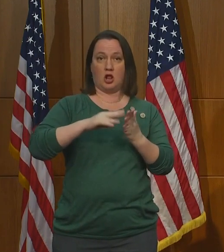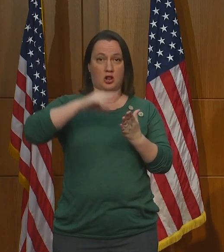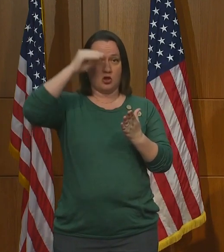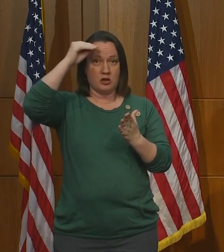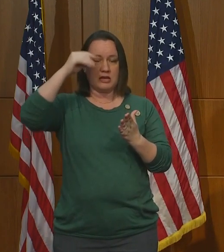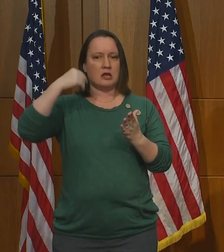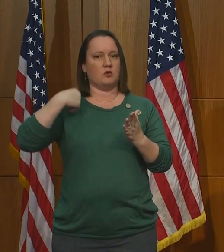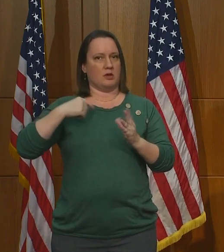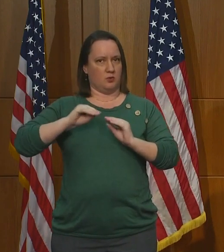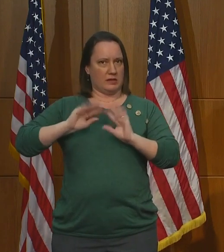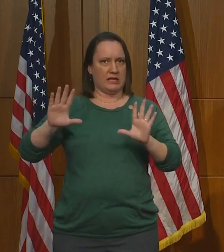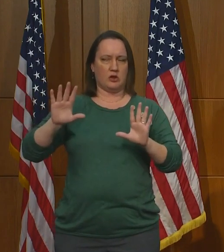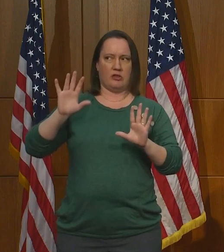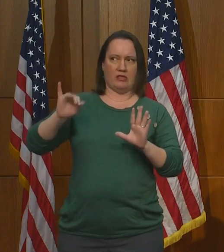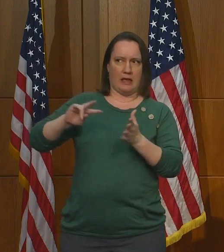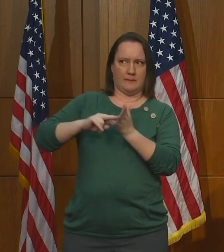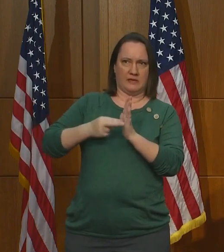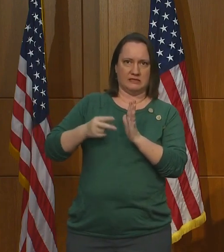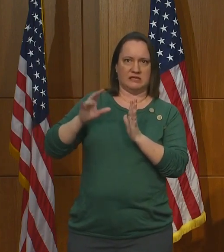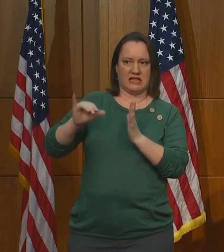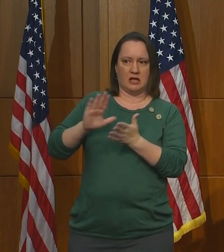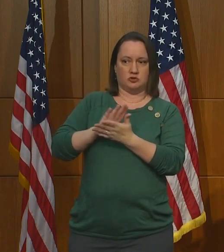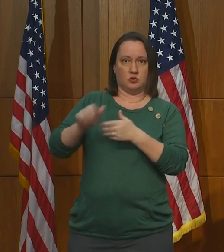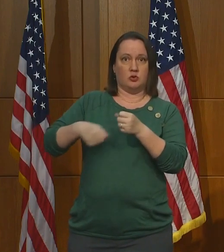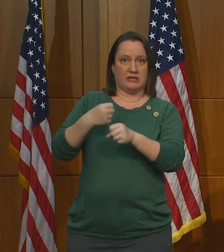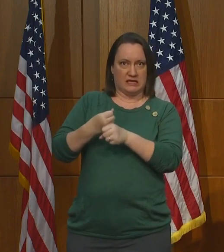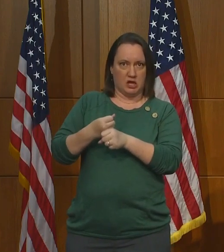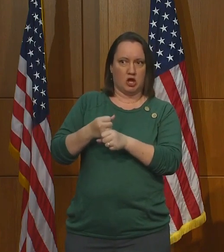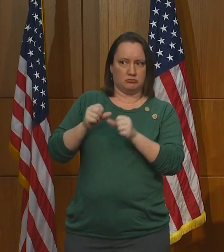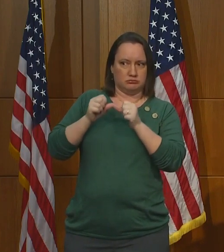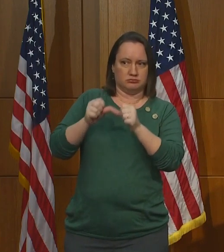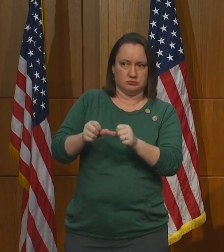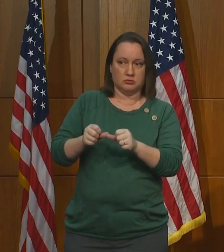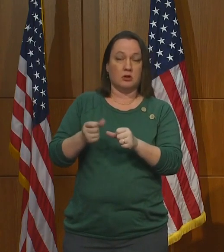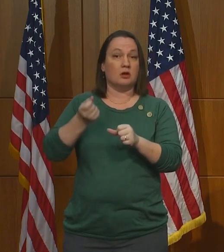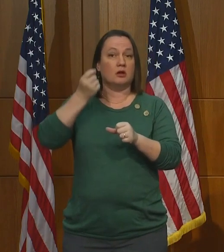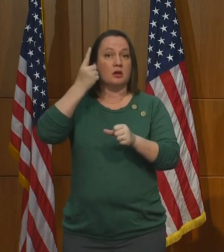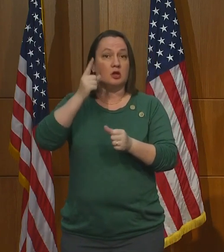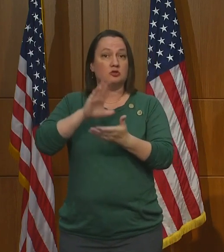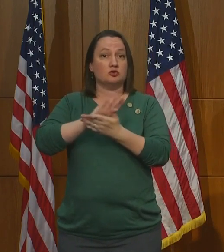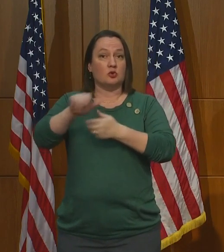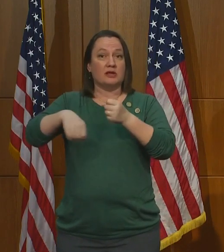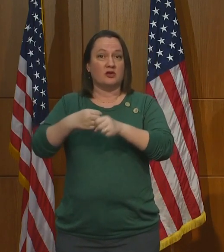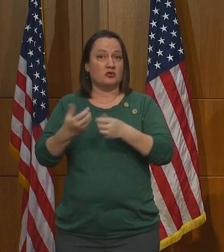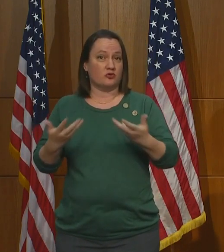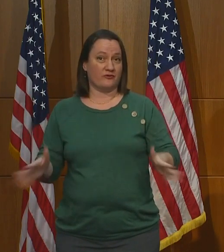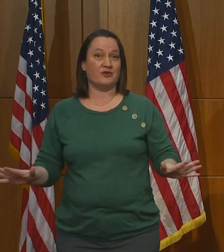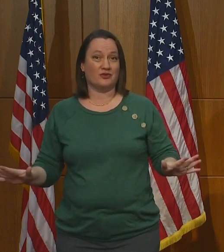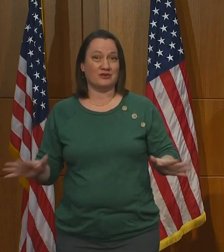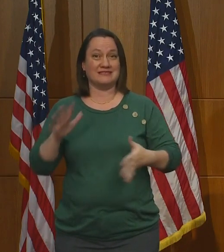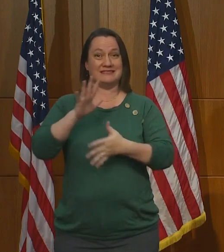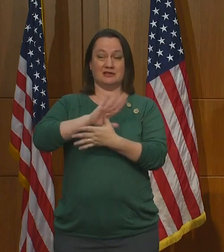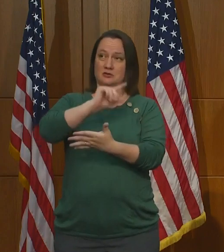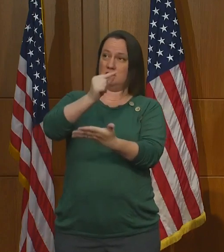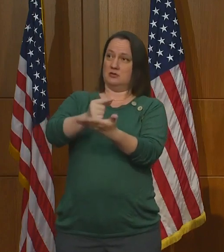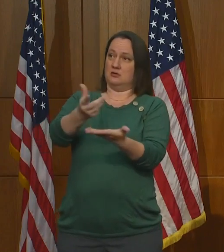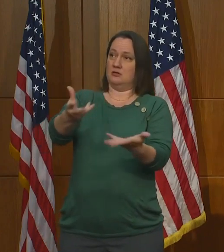WOULD EXTEND FOR THE REMAINDER OF THE SCHOOL YEAR. THIS SCHOOL